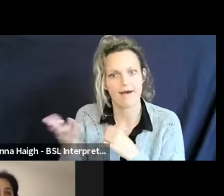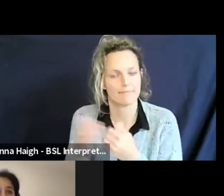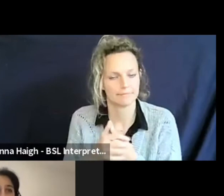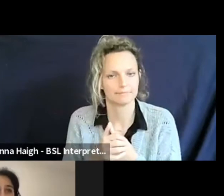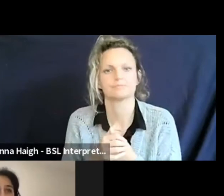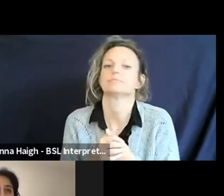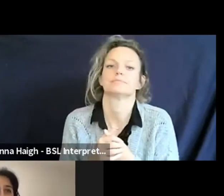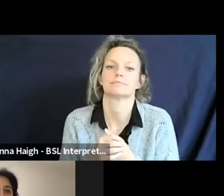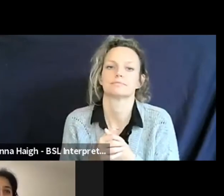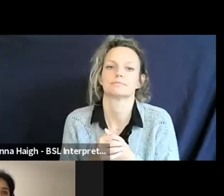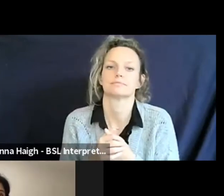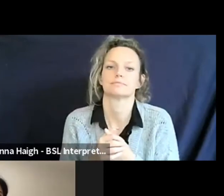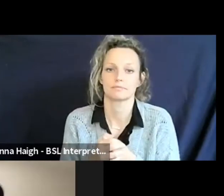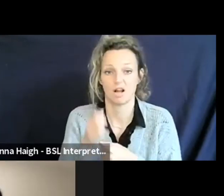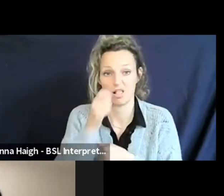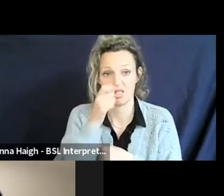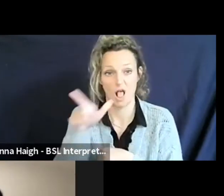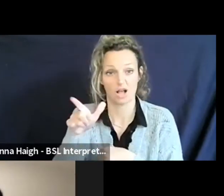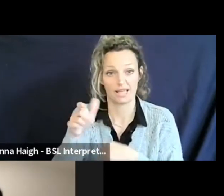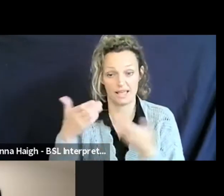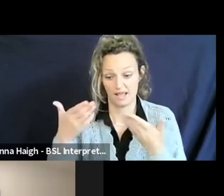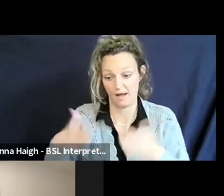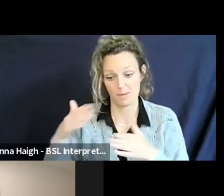So I think we have been trying to answer some of the things in the chat facility as well about help and